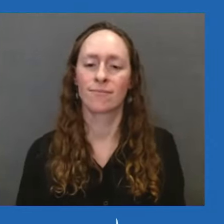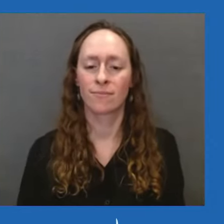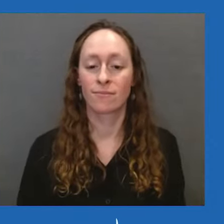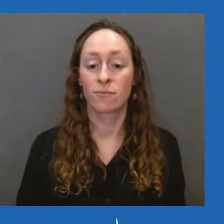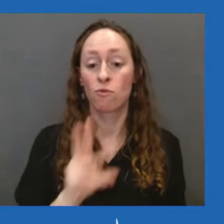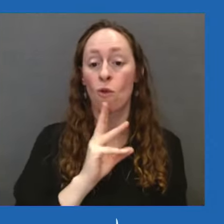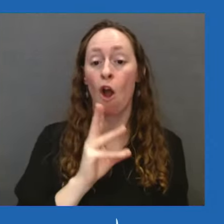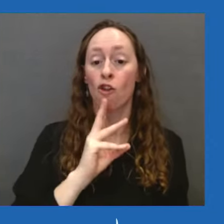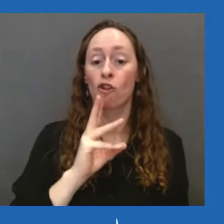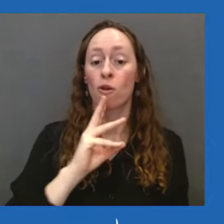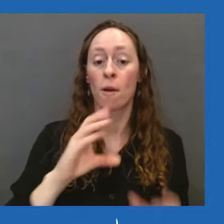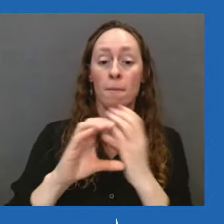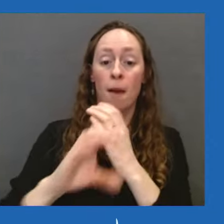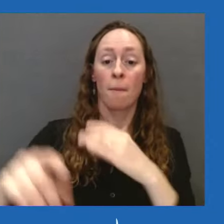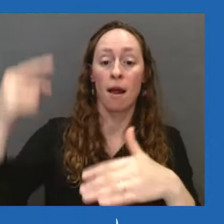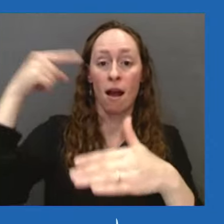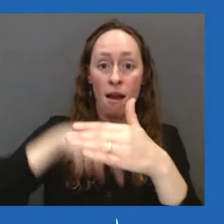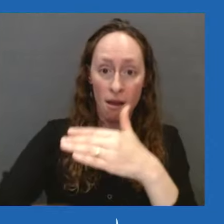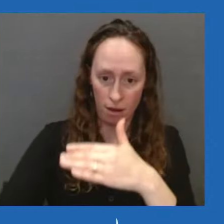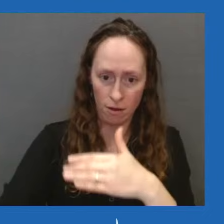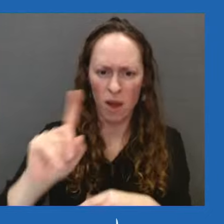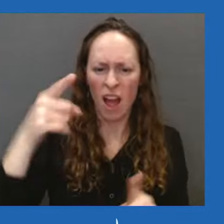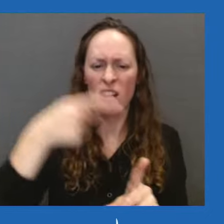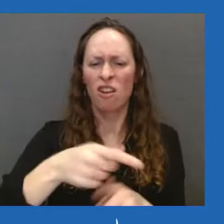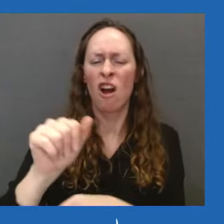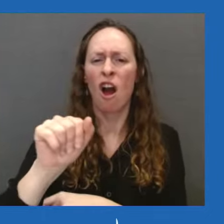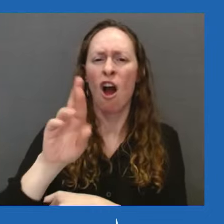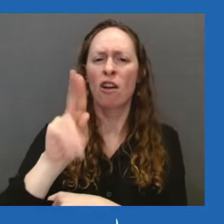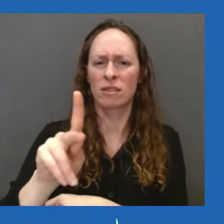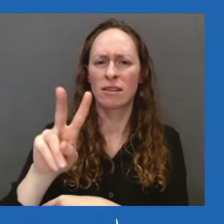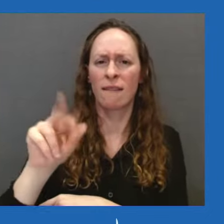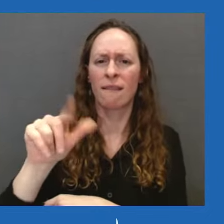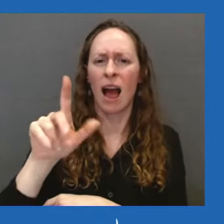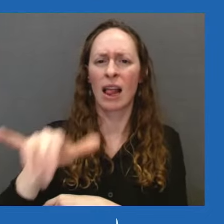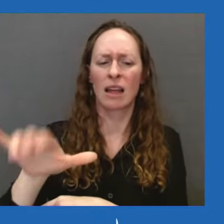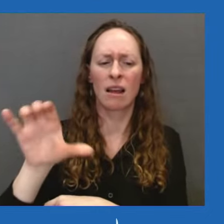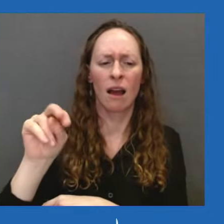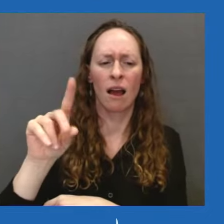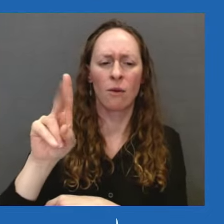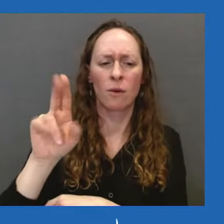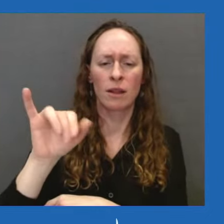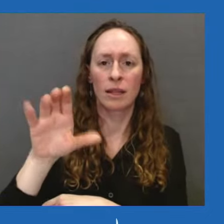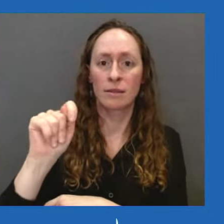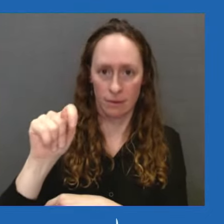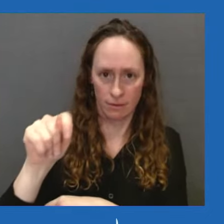It starts here in Pueblo and will bring water to 50,000 people across the southeastern Colorado.